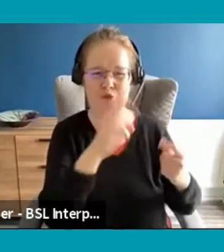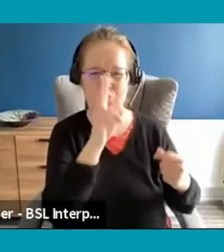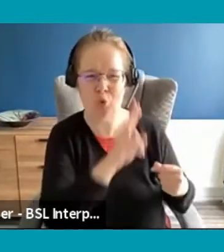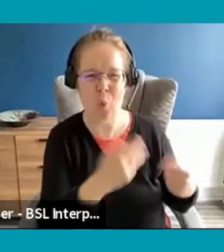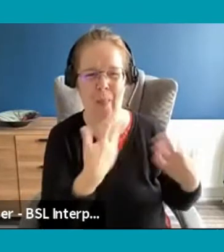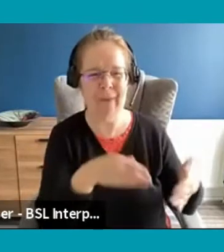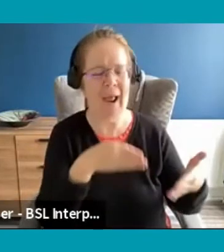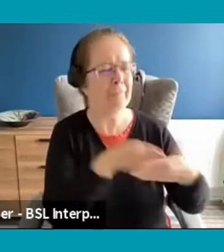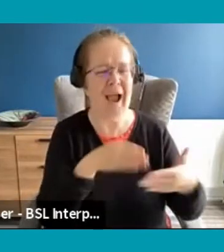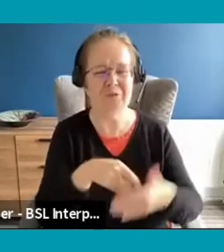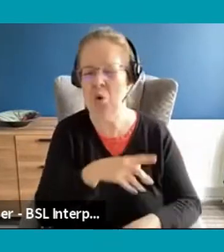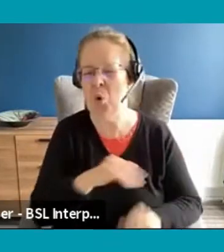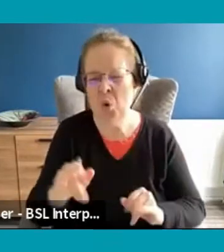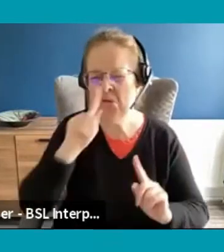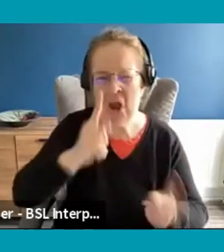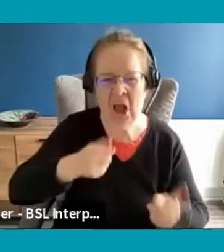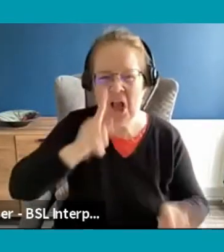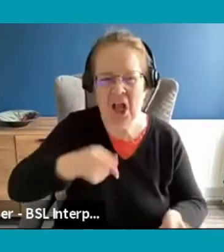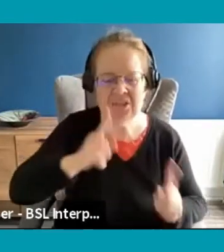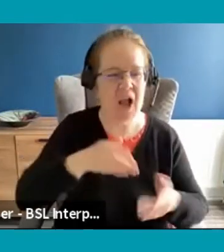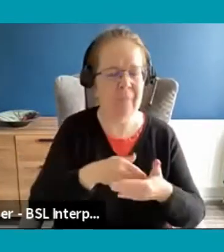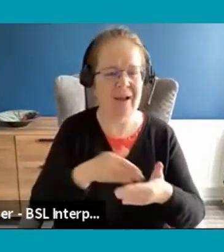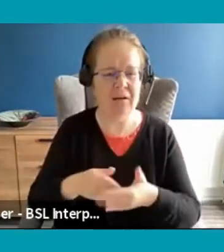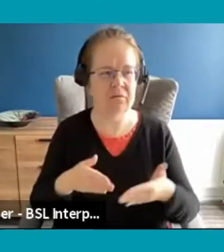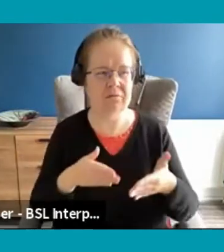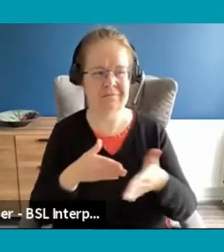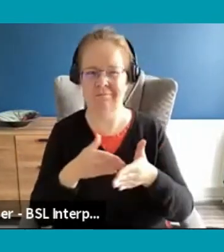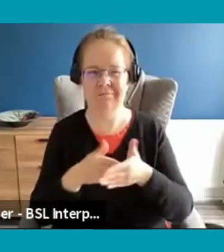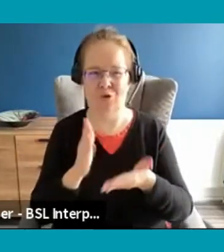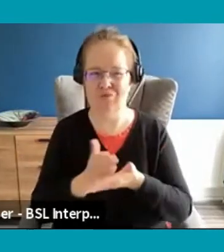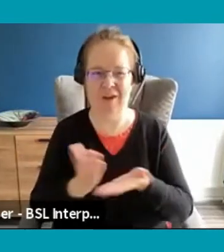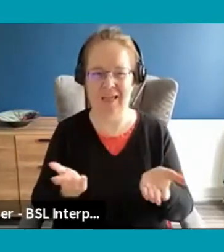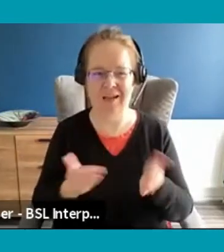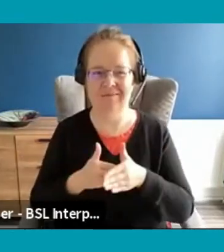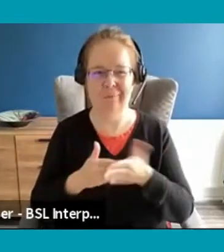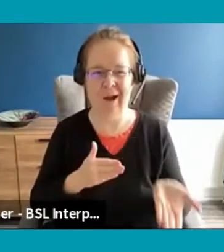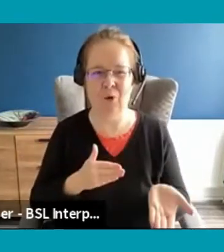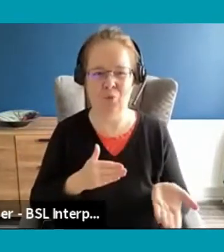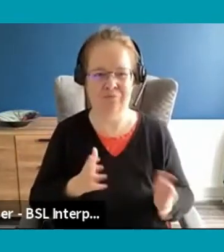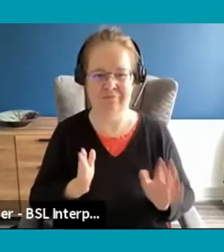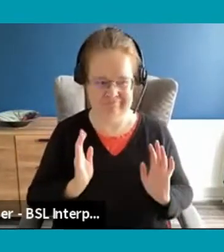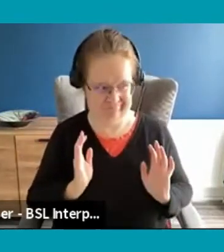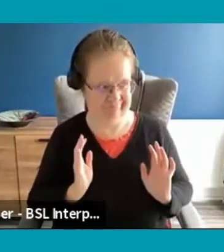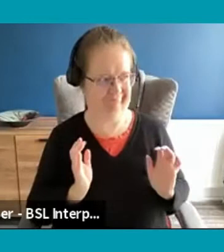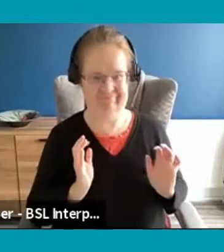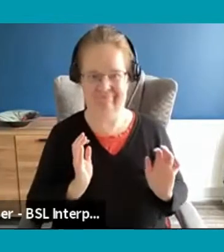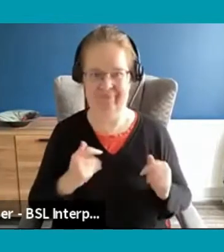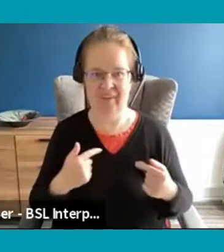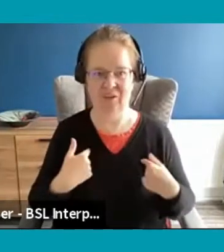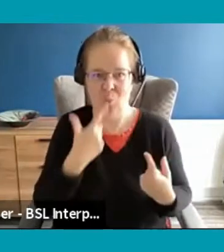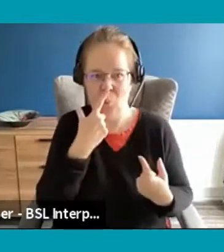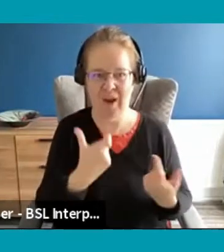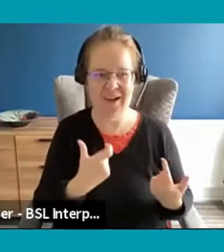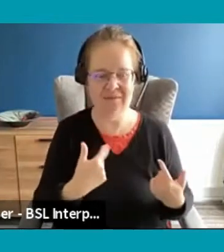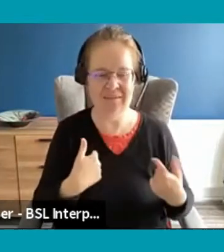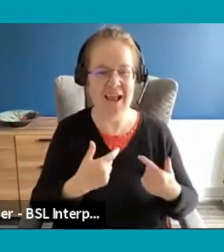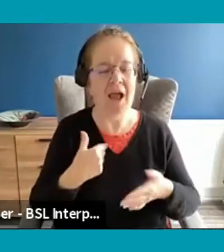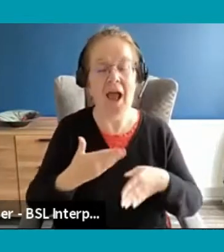local authority weren't barriers at all. Which is why Steve's absolutely correct in that we didn't actually have to do that much. It was more so,